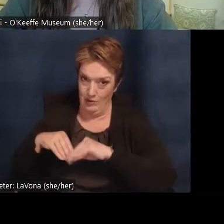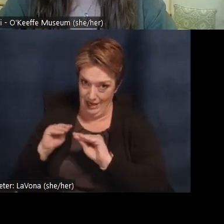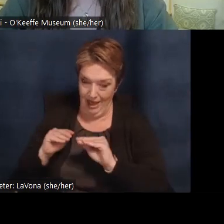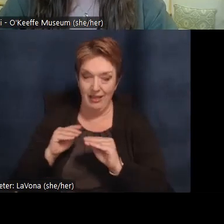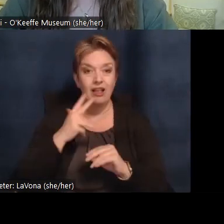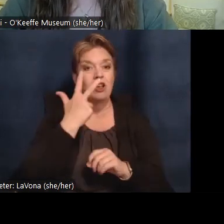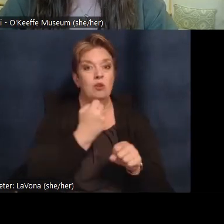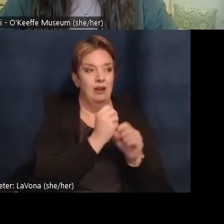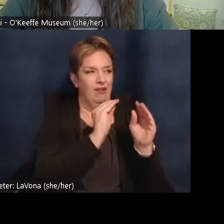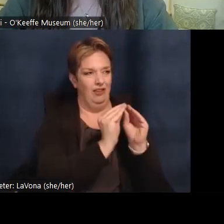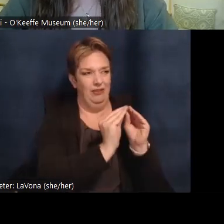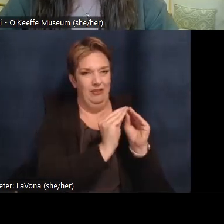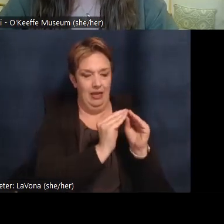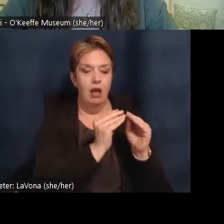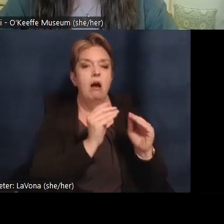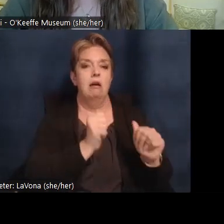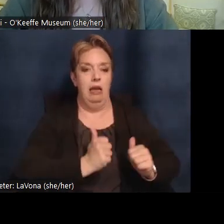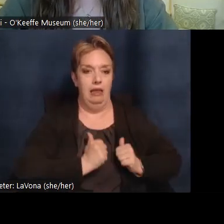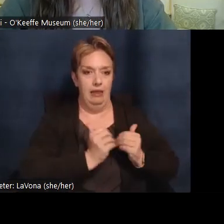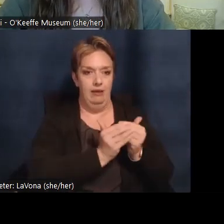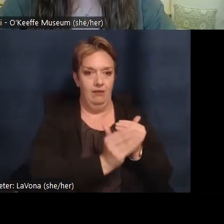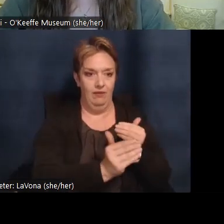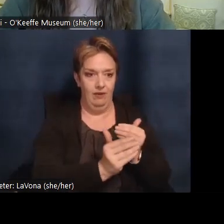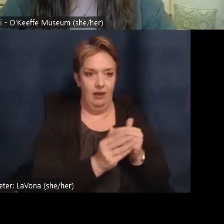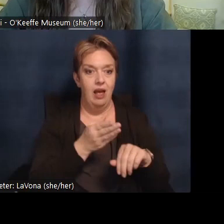and after that, the wall with the door was painted many times.'